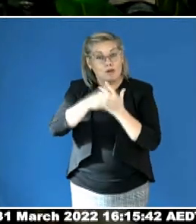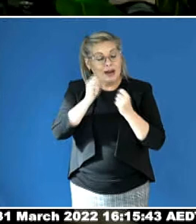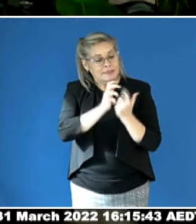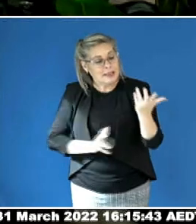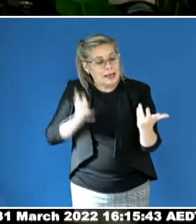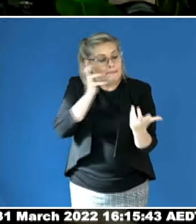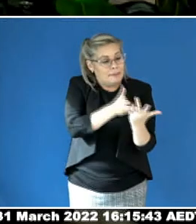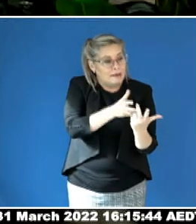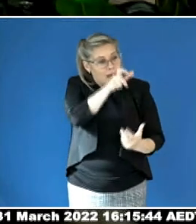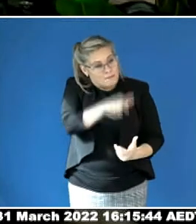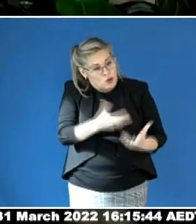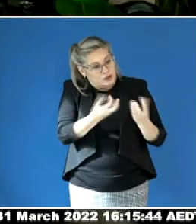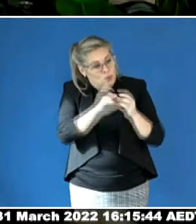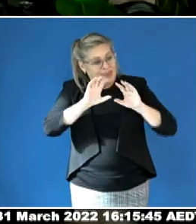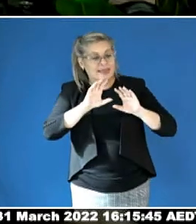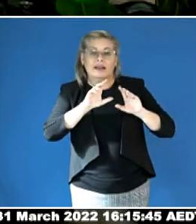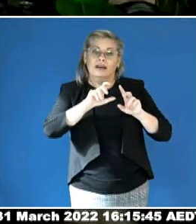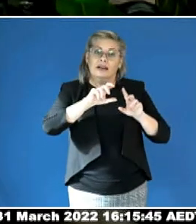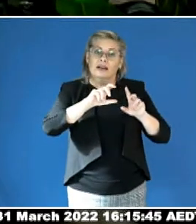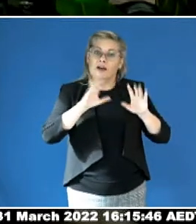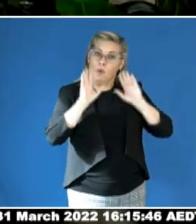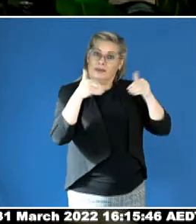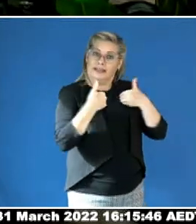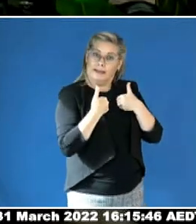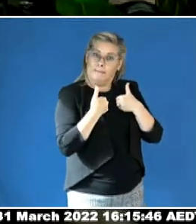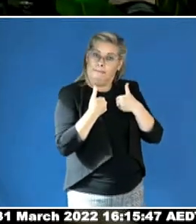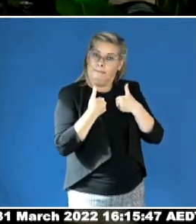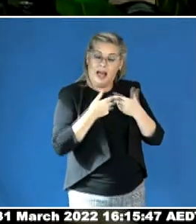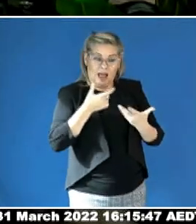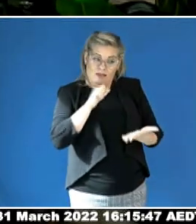the development and their delivery, and programs need to be covering topics such as